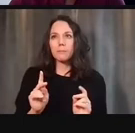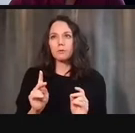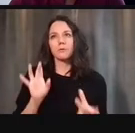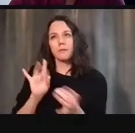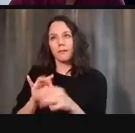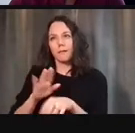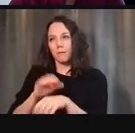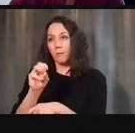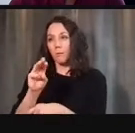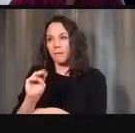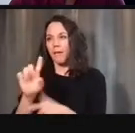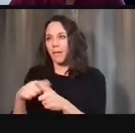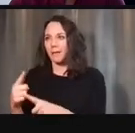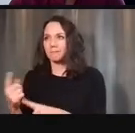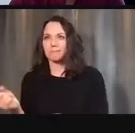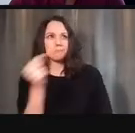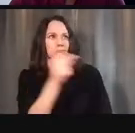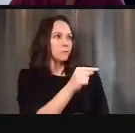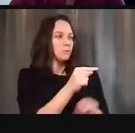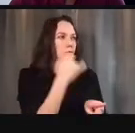that there is this content there that they can take part of.